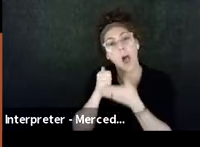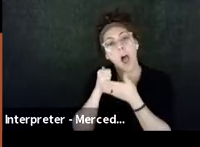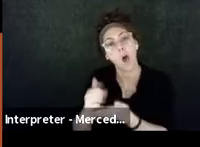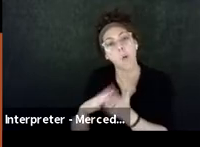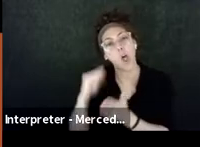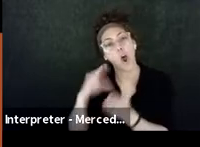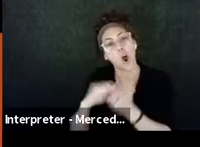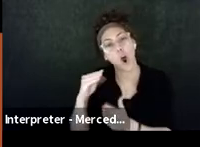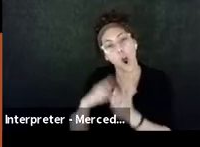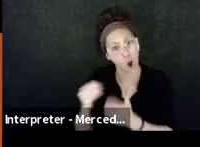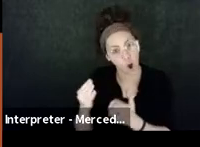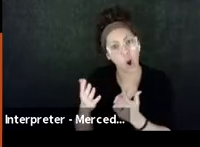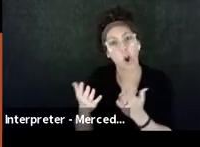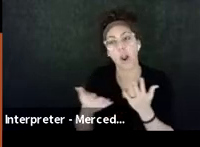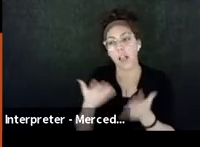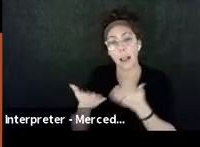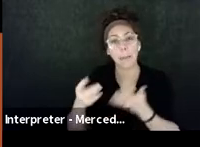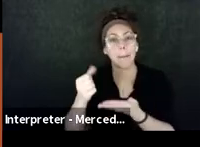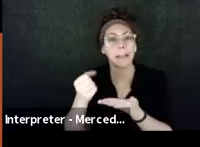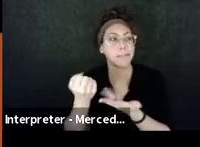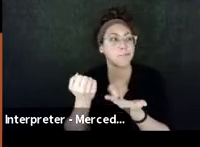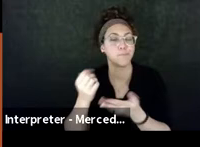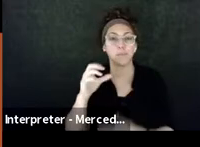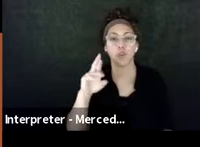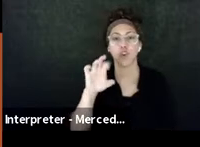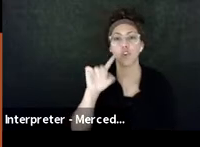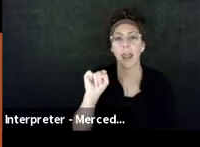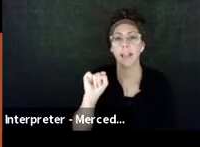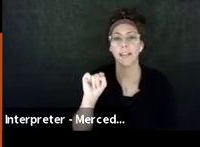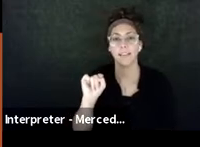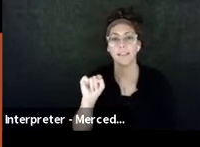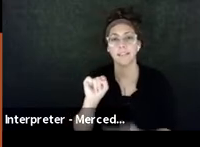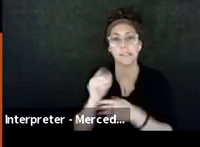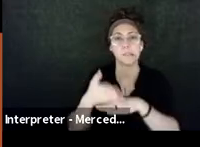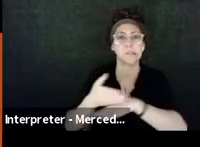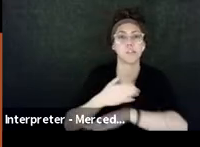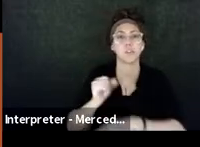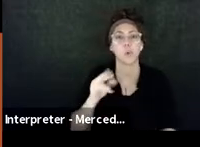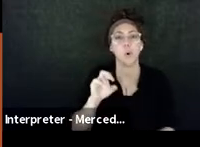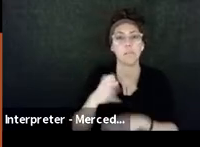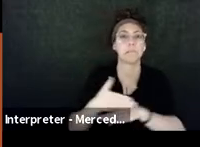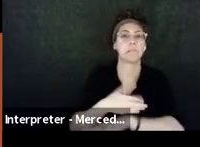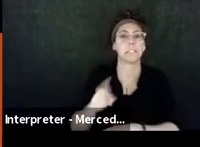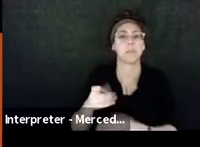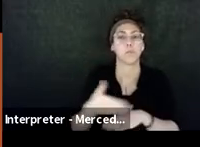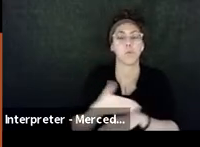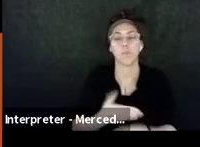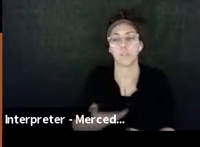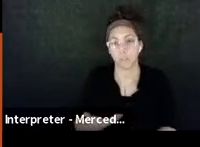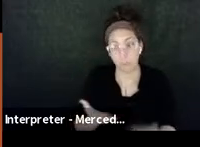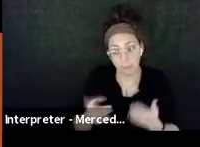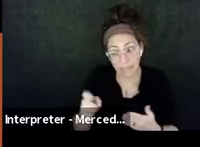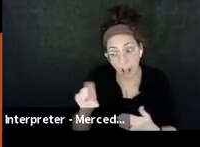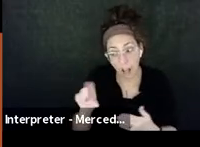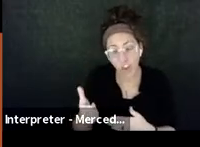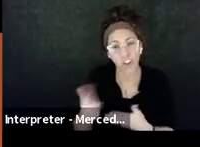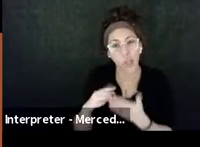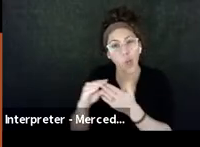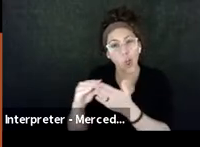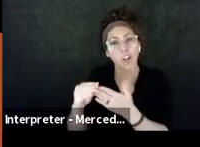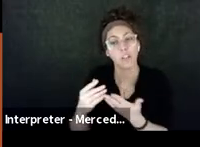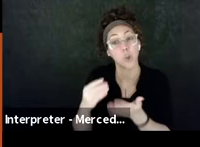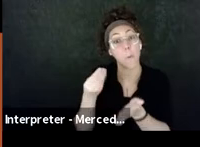Natalie Chavez: That, you know, maybe they need credit recovery, maybe they need some sort of other financial education, those kinds of things. So we're building those partnerships. So we're giving them the check. But it's not just about giving them money.